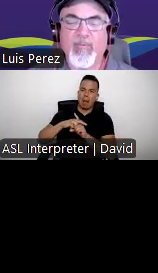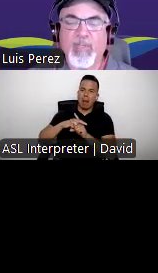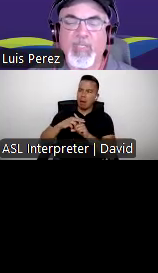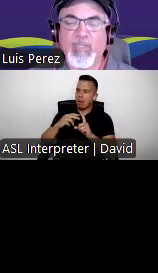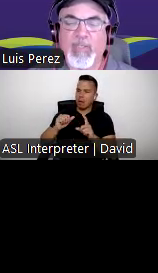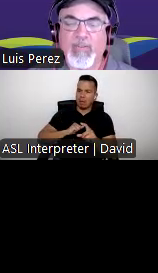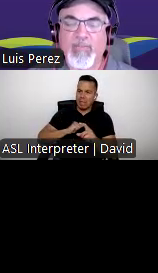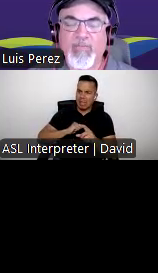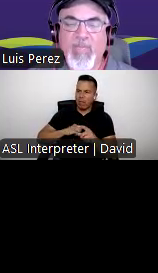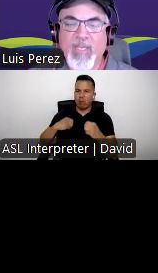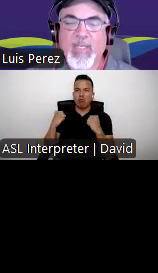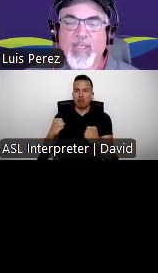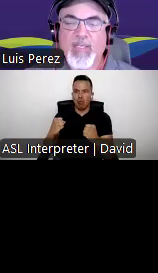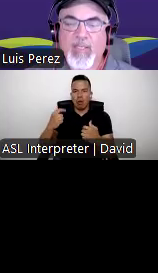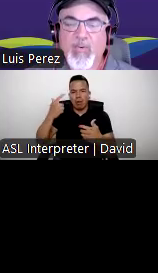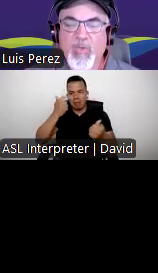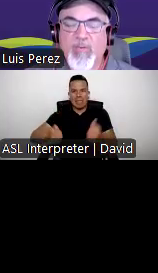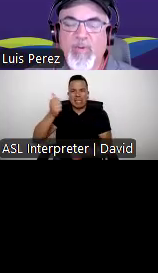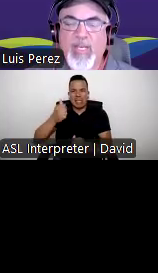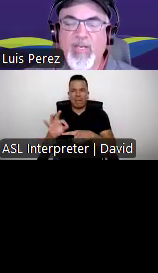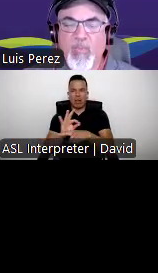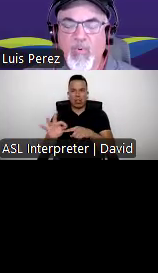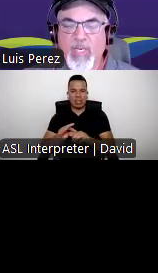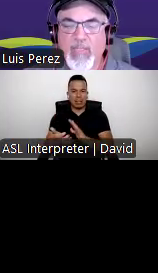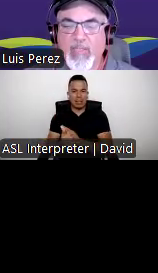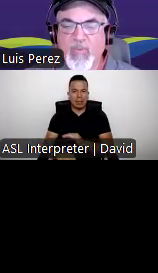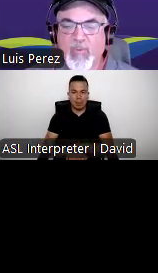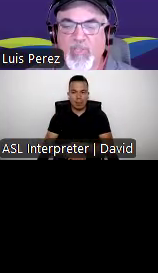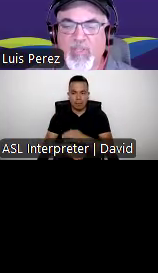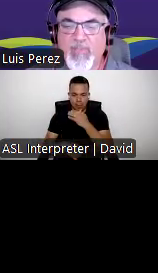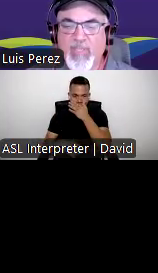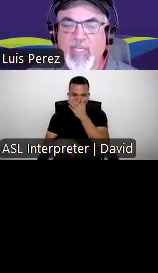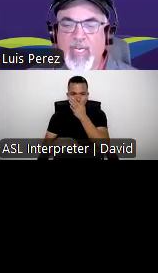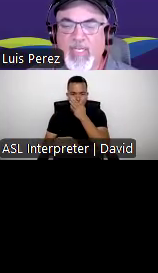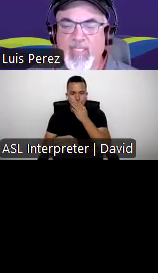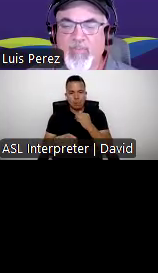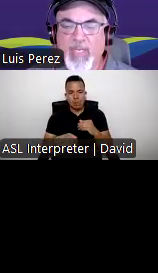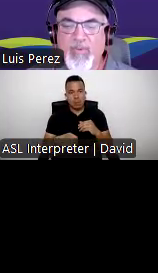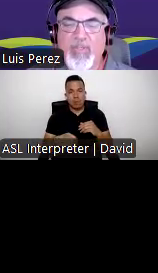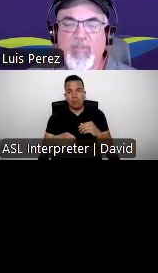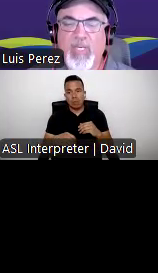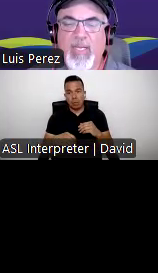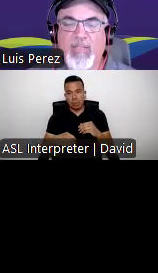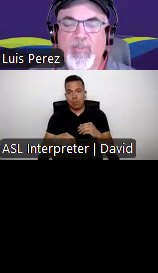functioning skills. You can find a more accessible version of these guidelines by going to the CAST